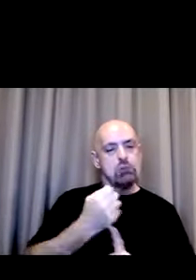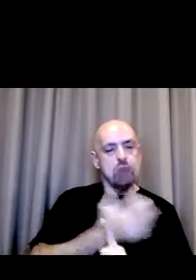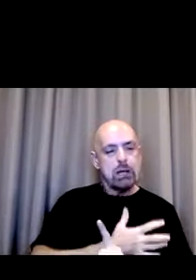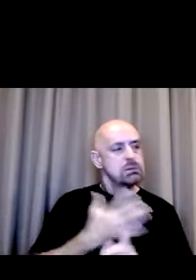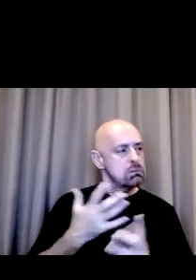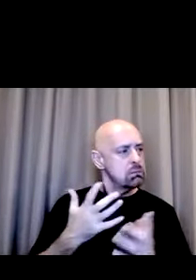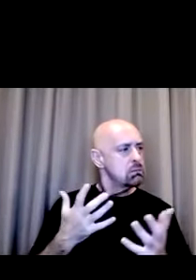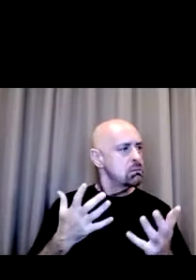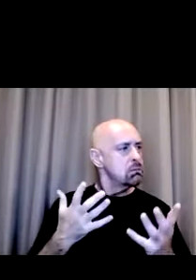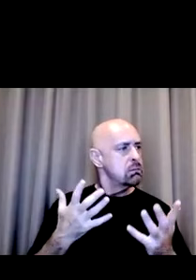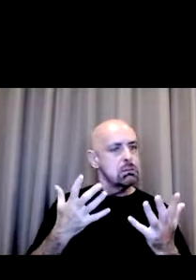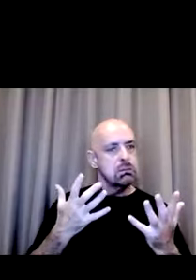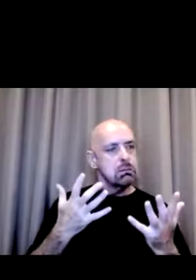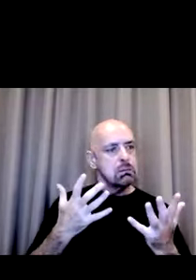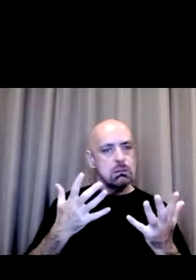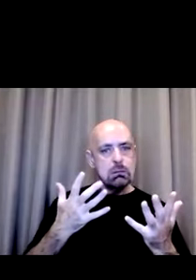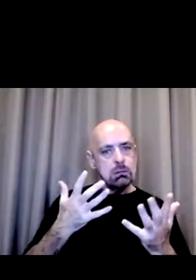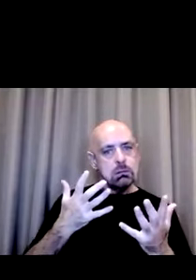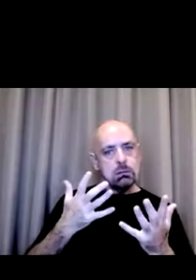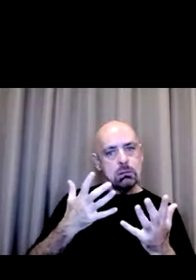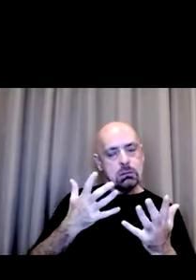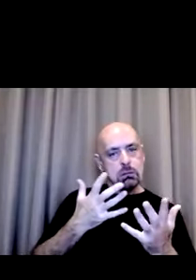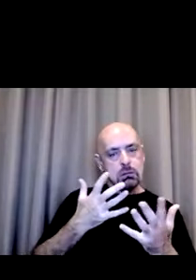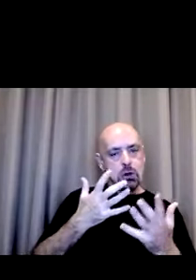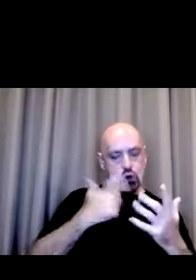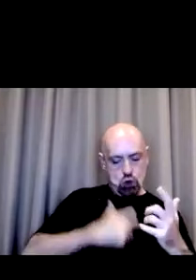92 Mary published a second book which is called